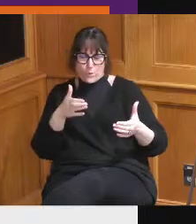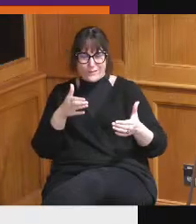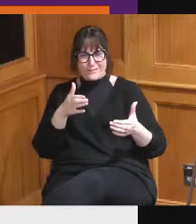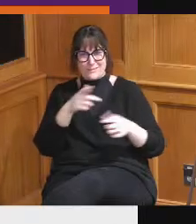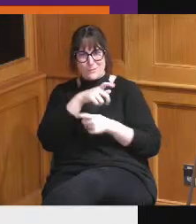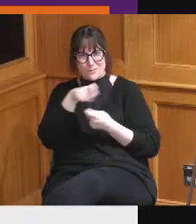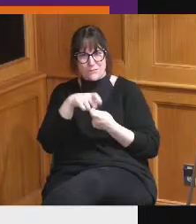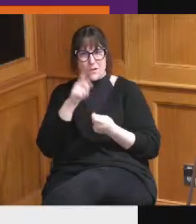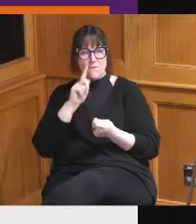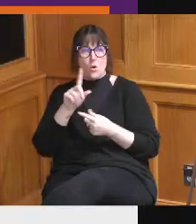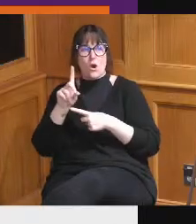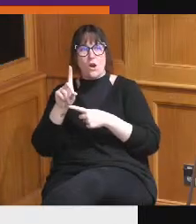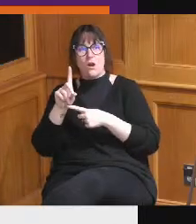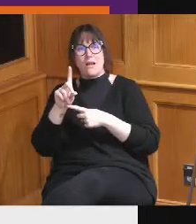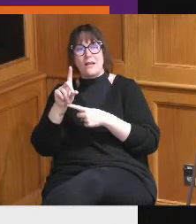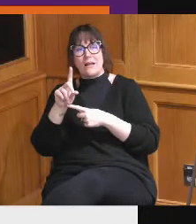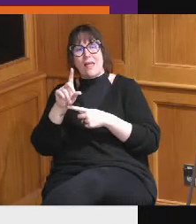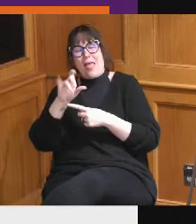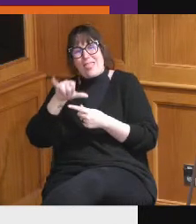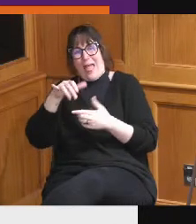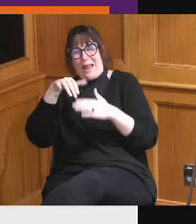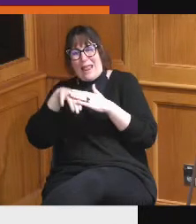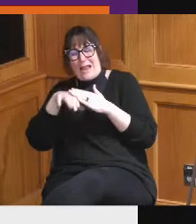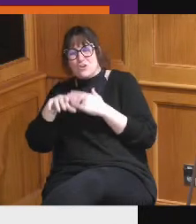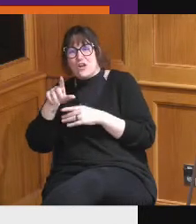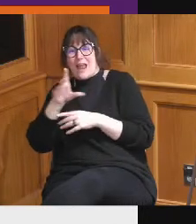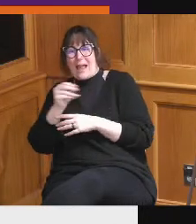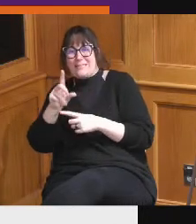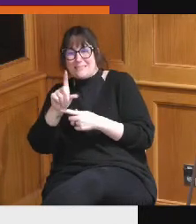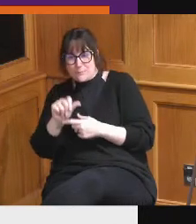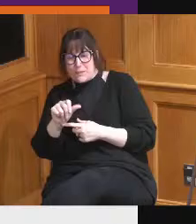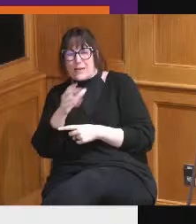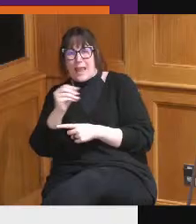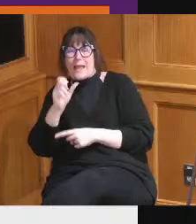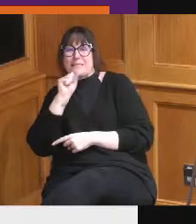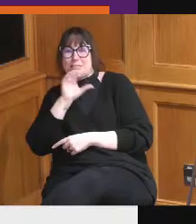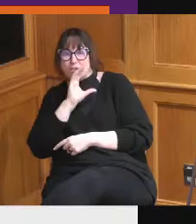disability re-entry and in senior home homes and then again we talked very specifically in